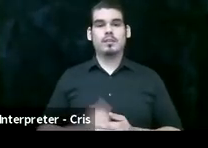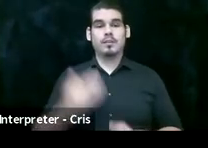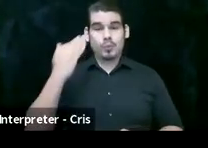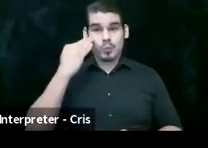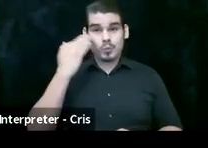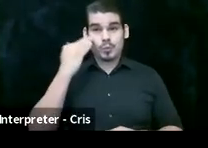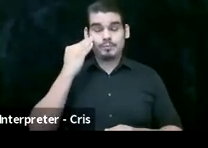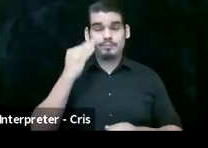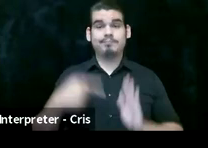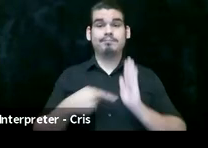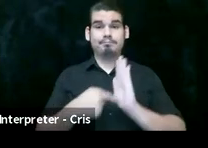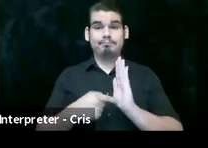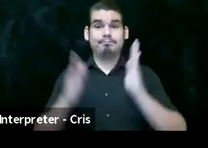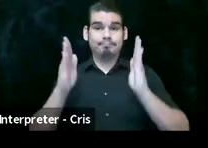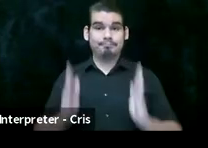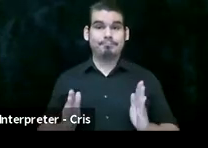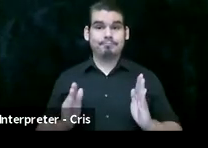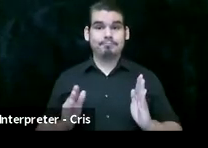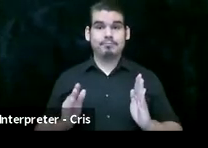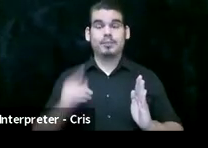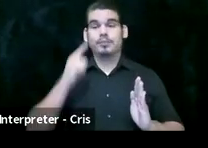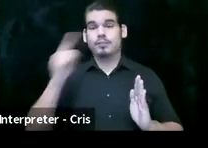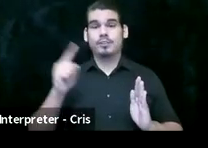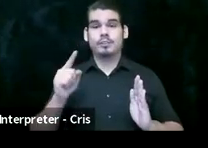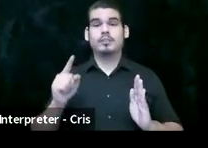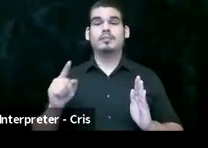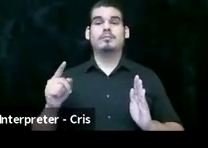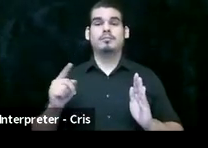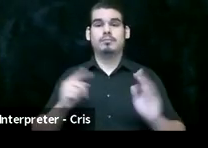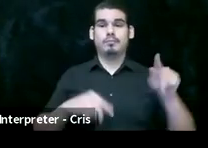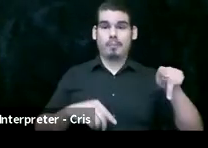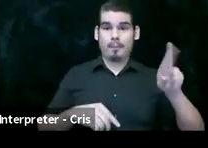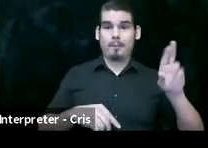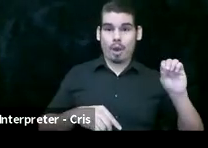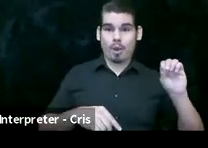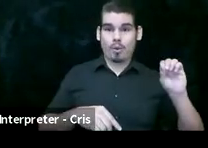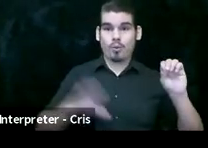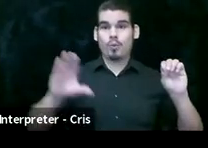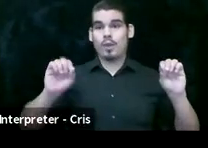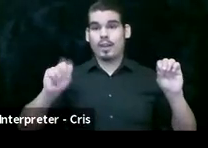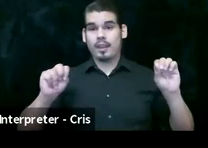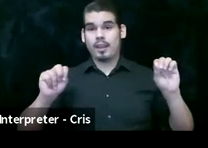Katherine Squire: The debate alternates between pro and con so it's not like will take five pros in the in the row and then five cons.